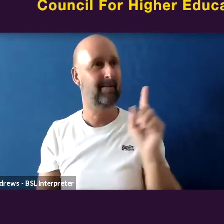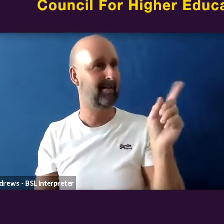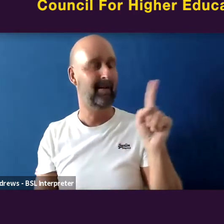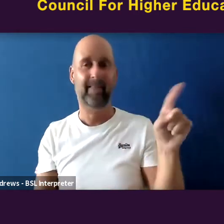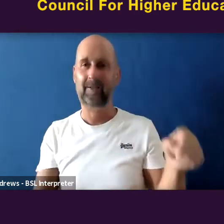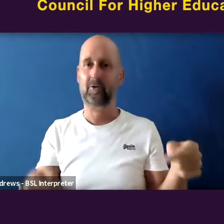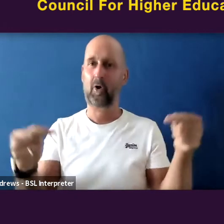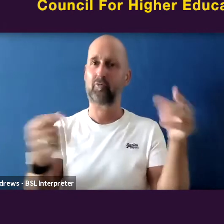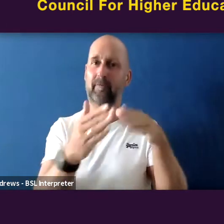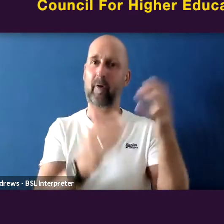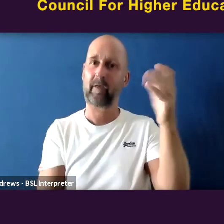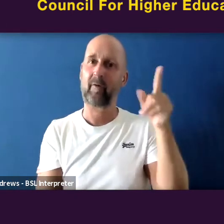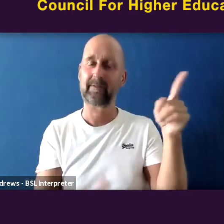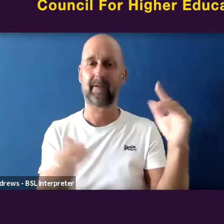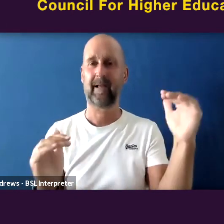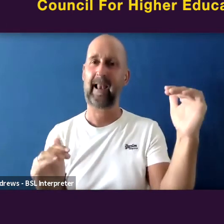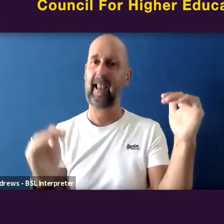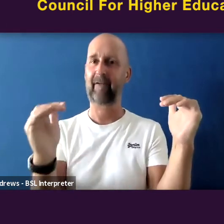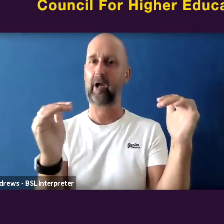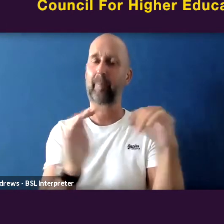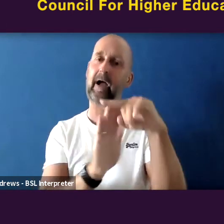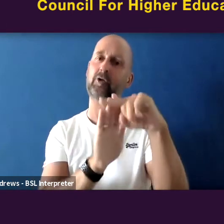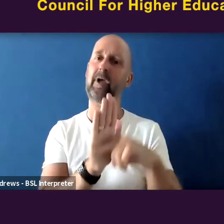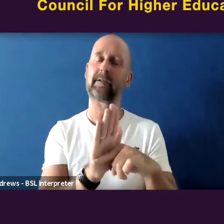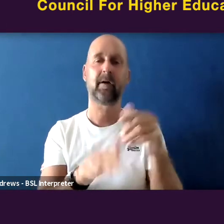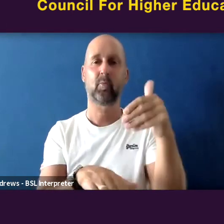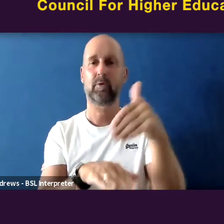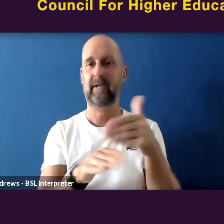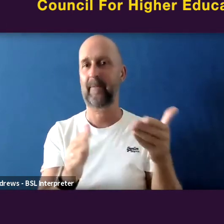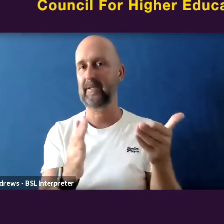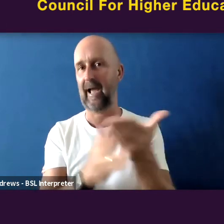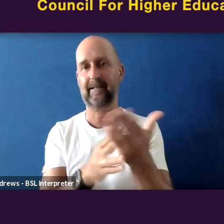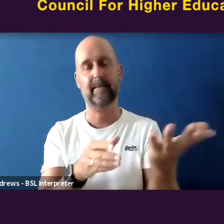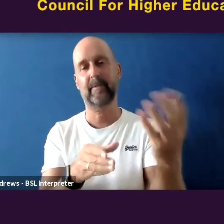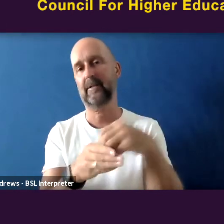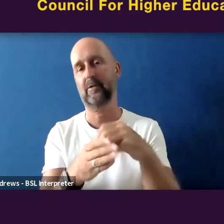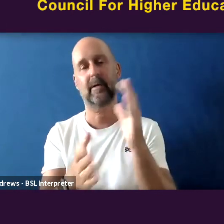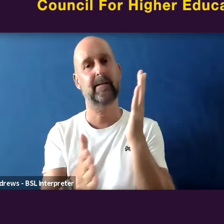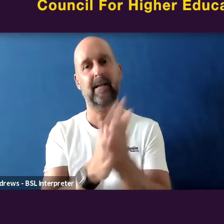Government’s levelling up agenda and will damage access and participation, diversity and inclusion.